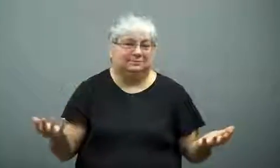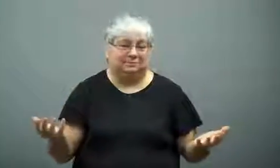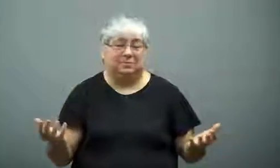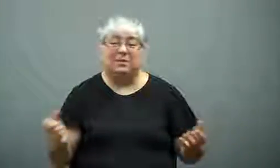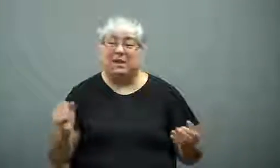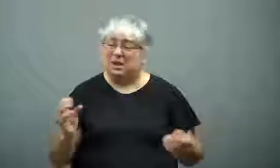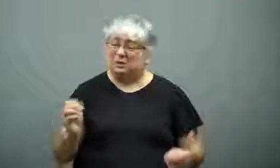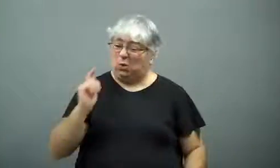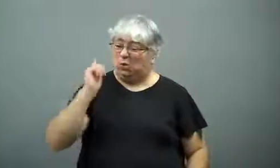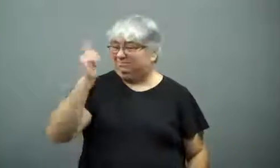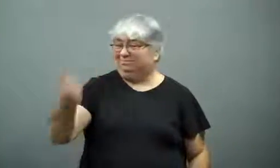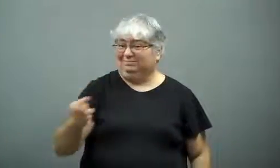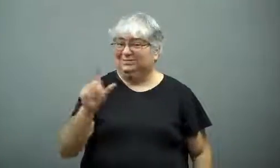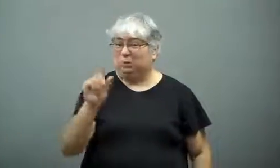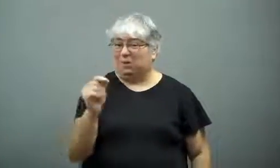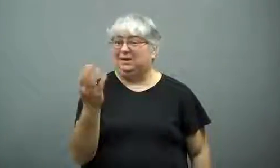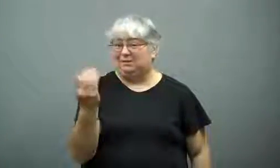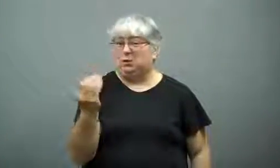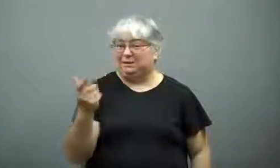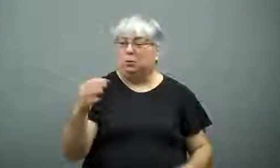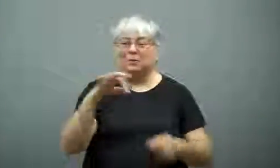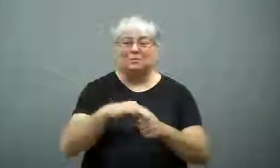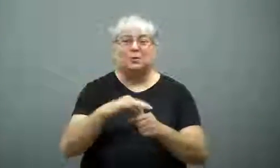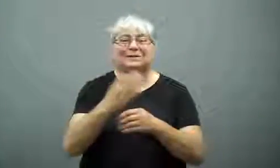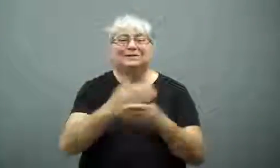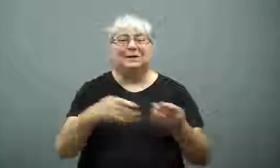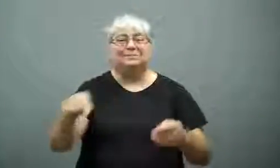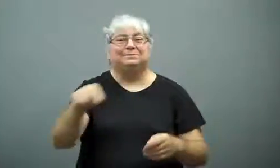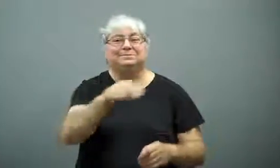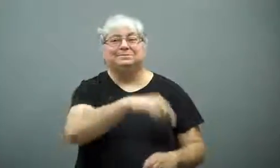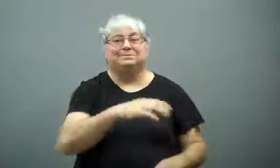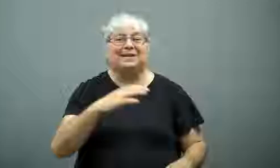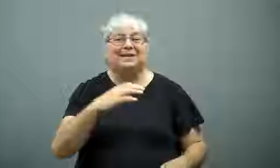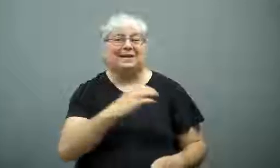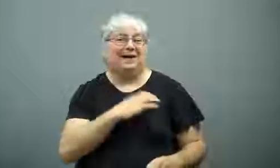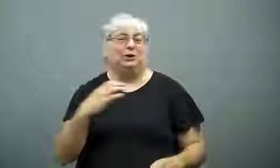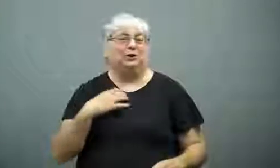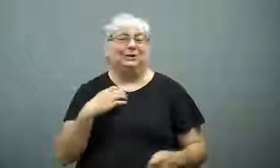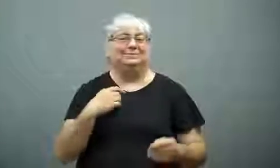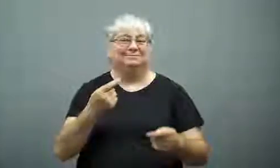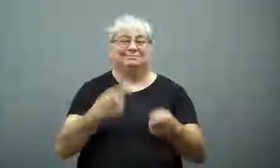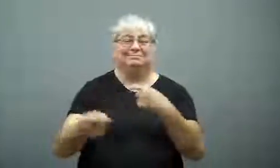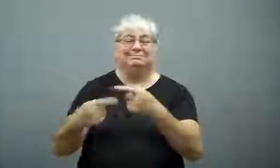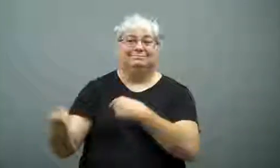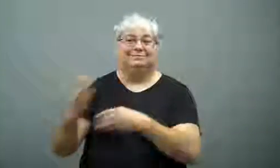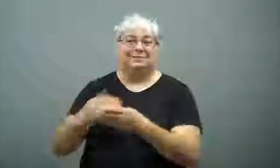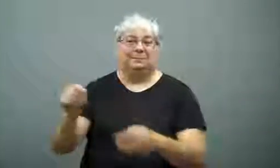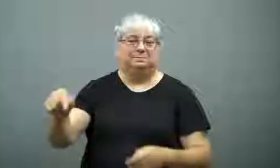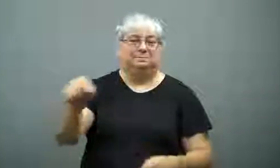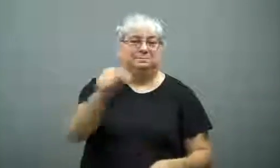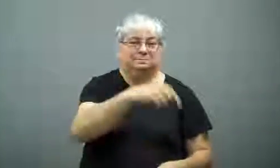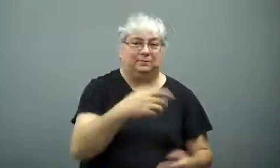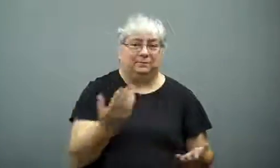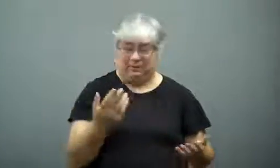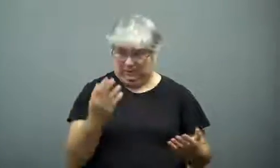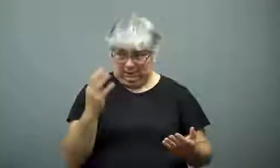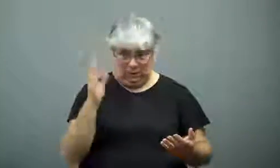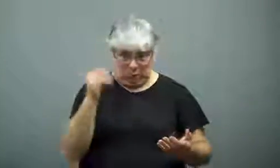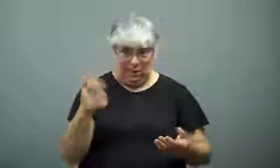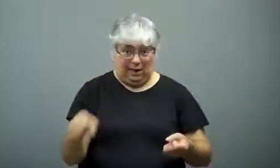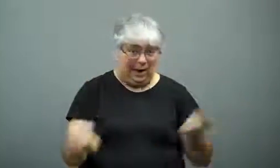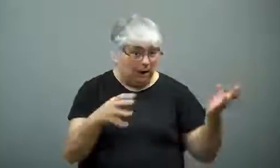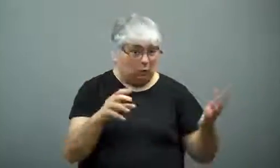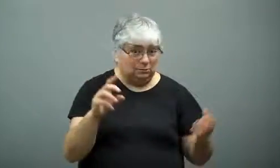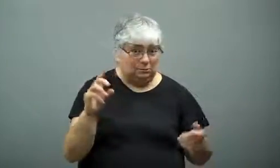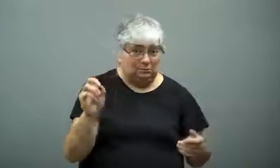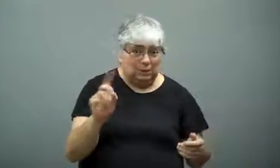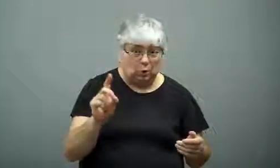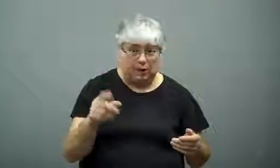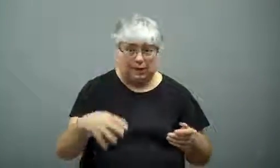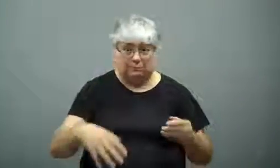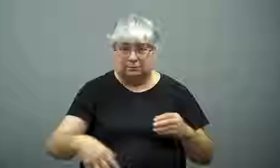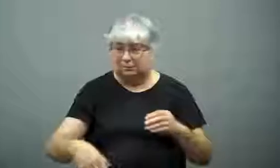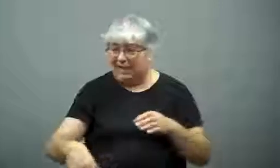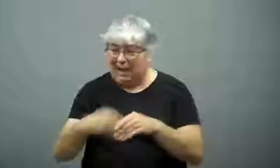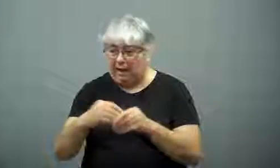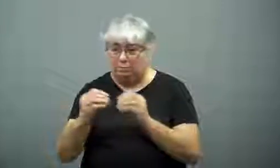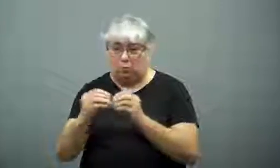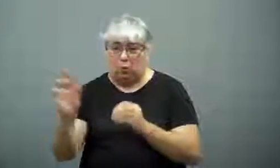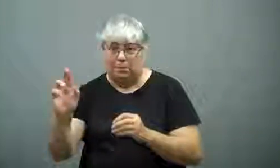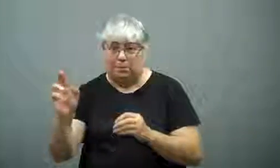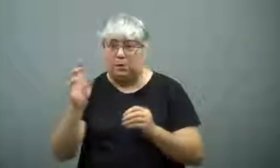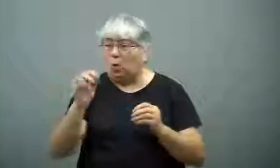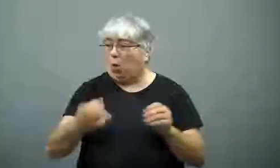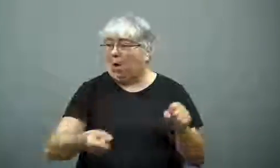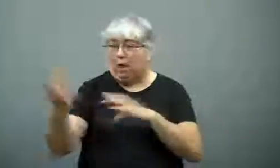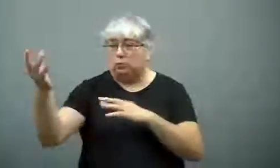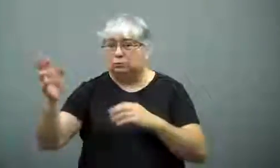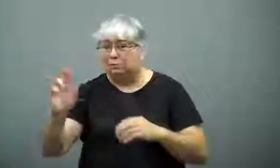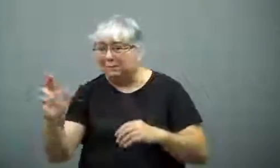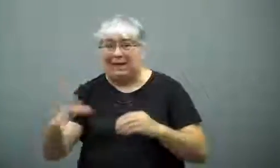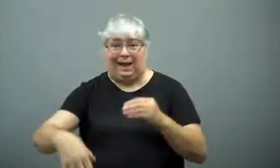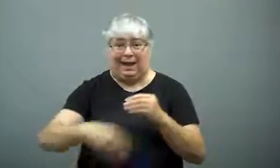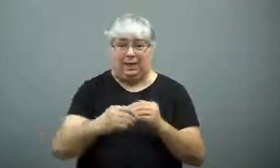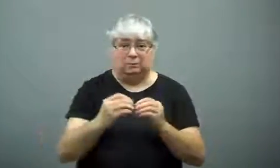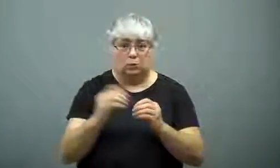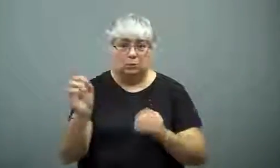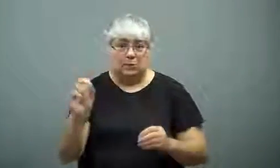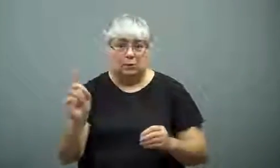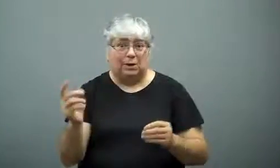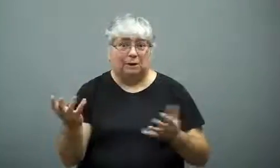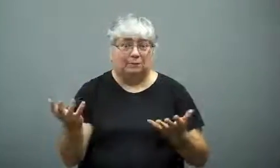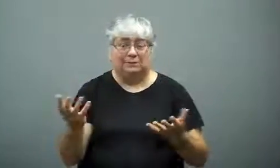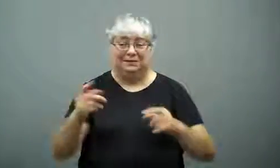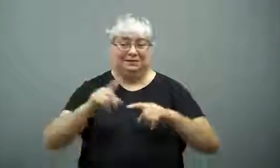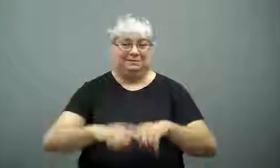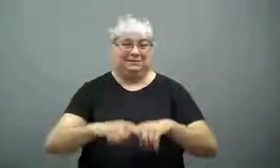So some Congressional members will be up for re-election.